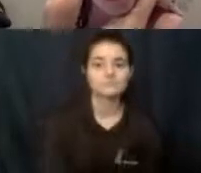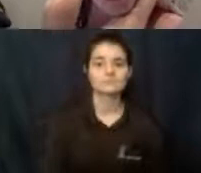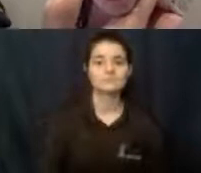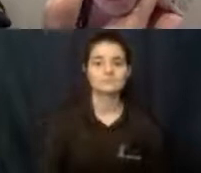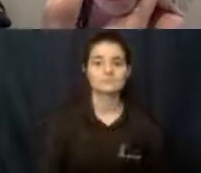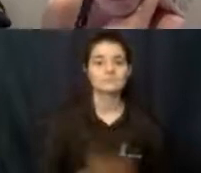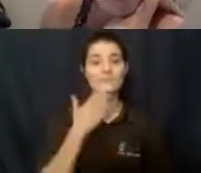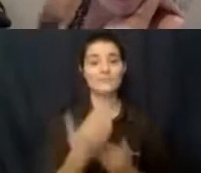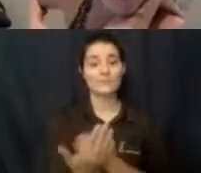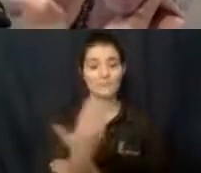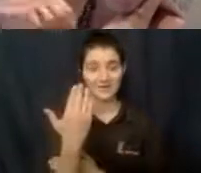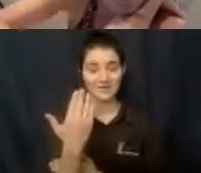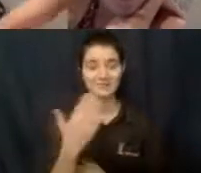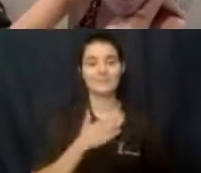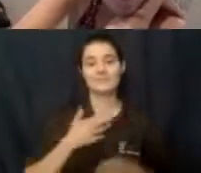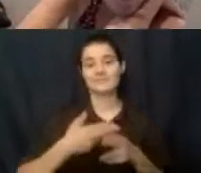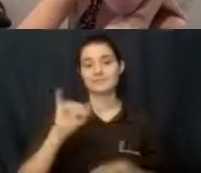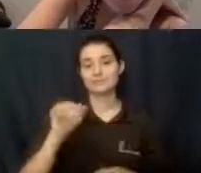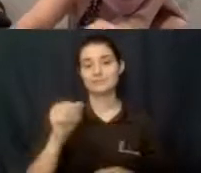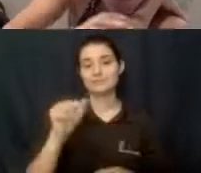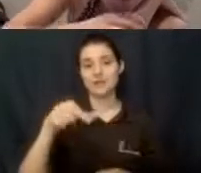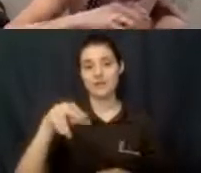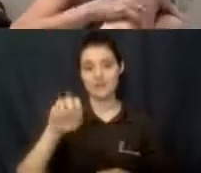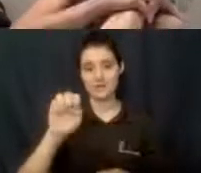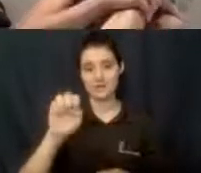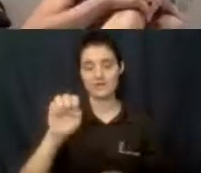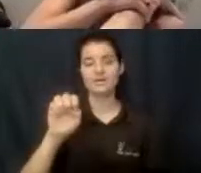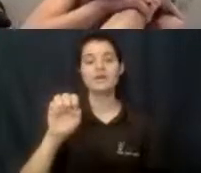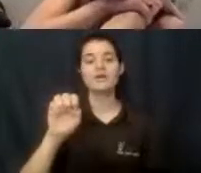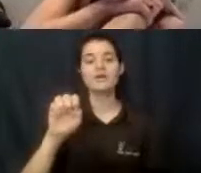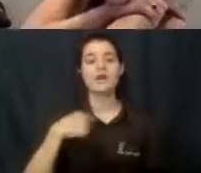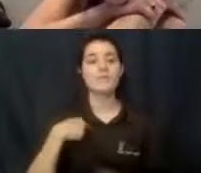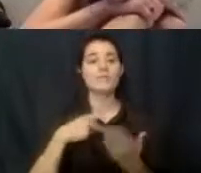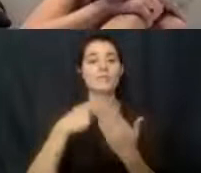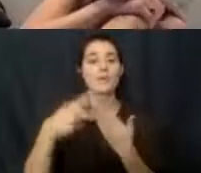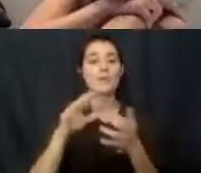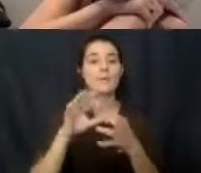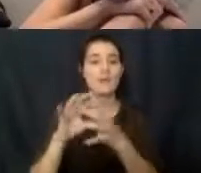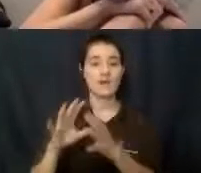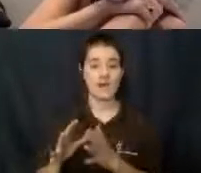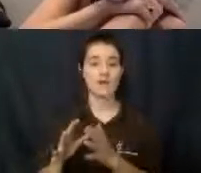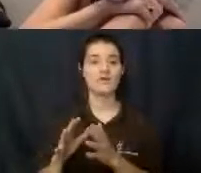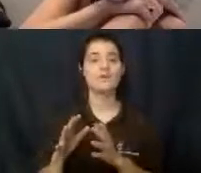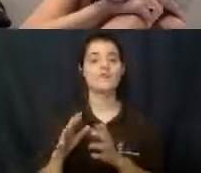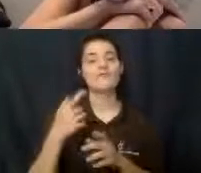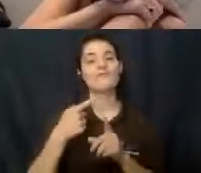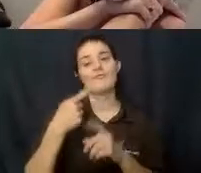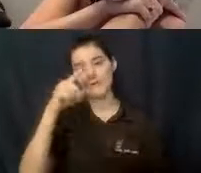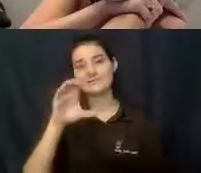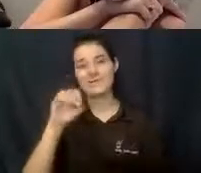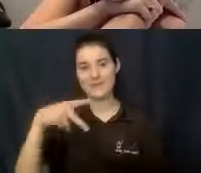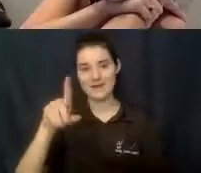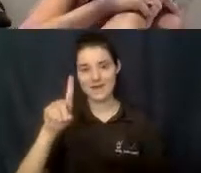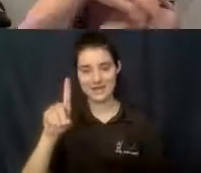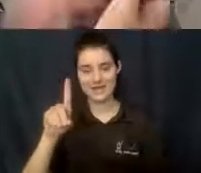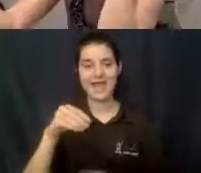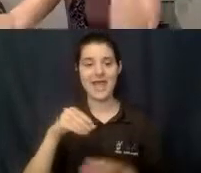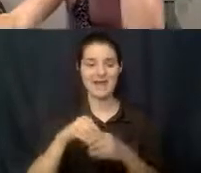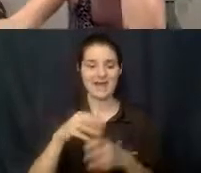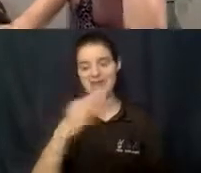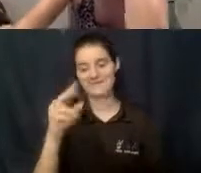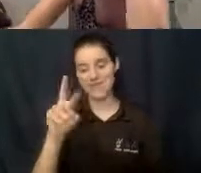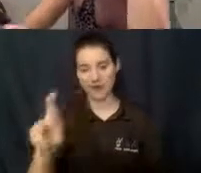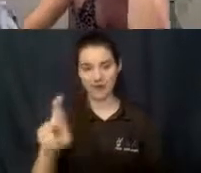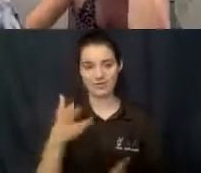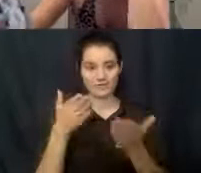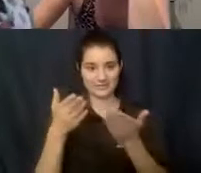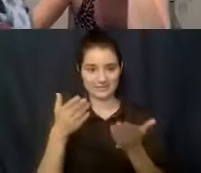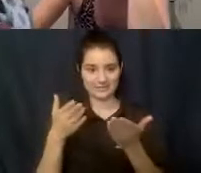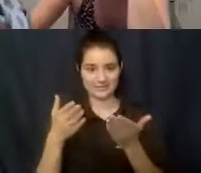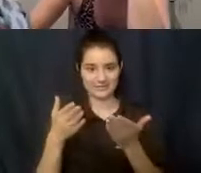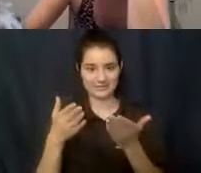Jacque: Hi! Good morning. My name is Jacque. I am a Program Coordinator for COPD and VR services.